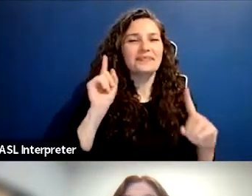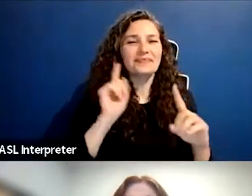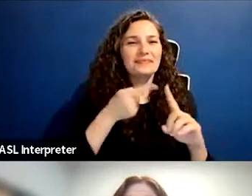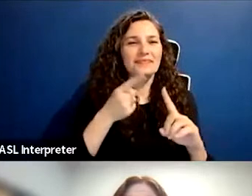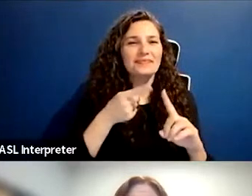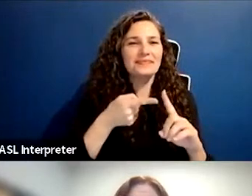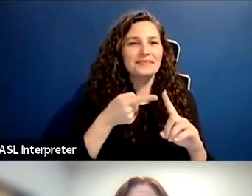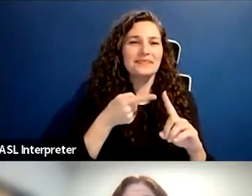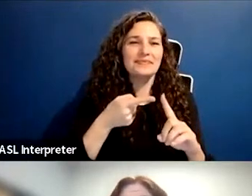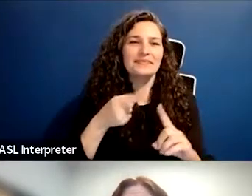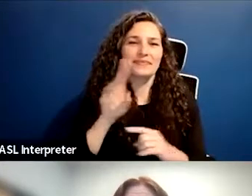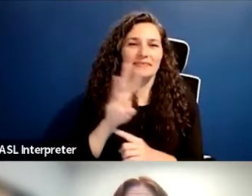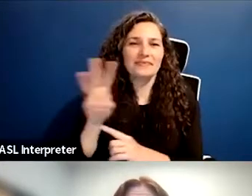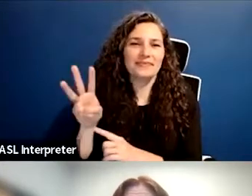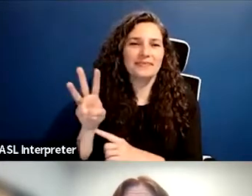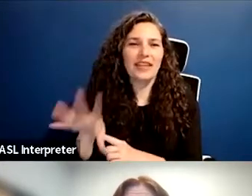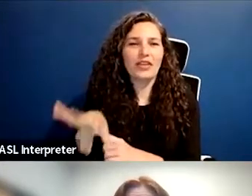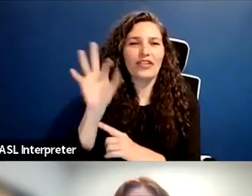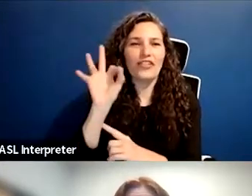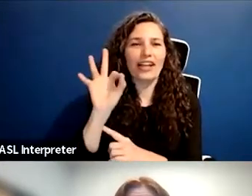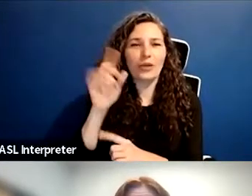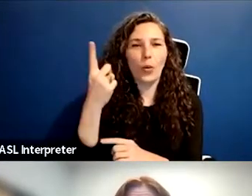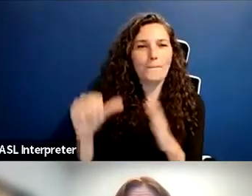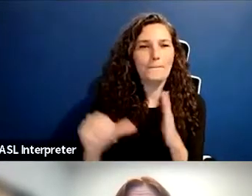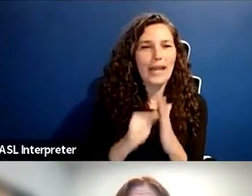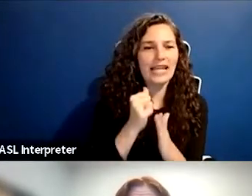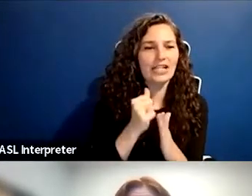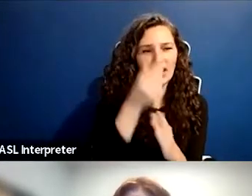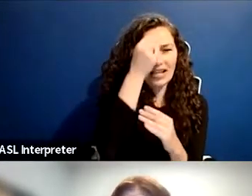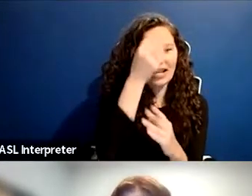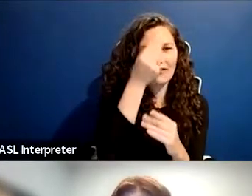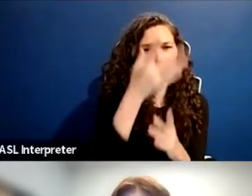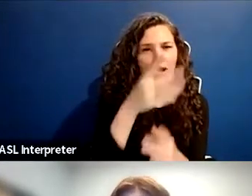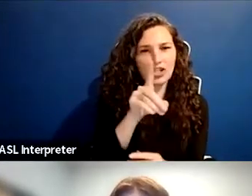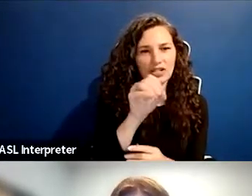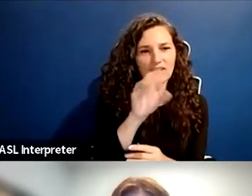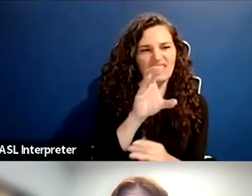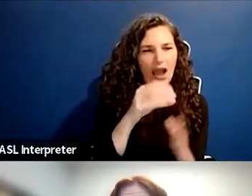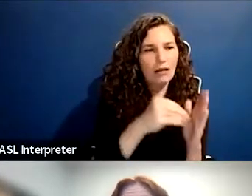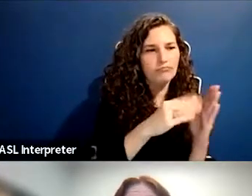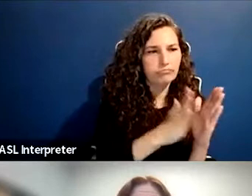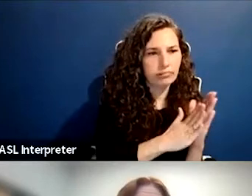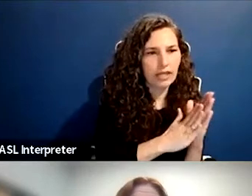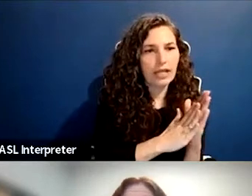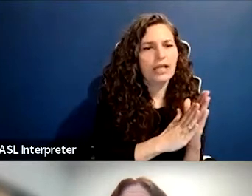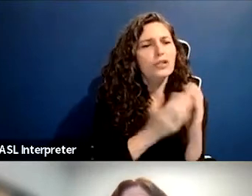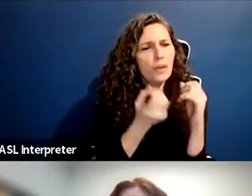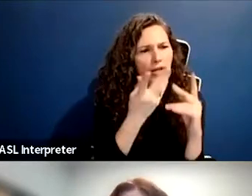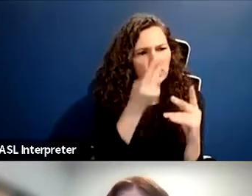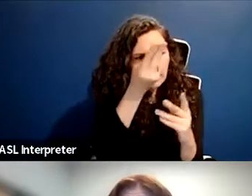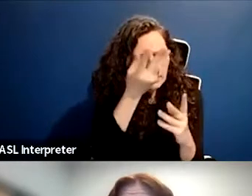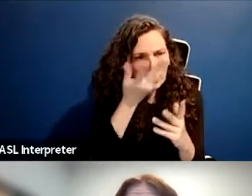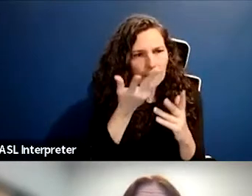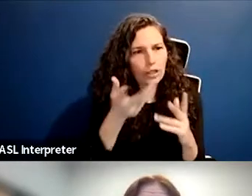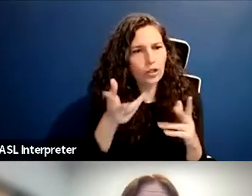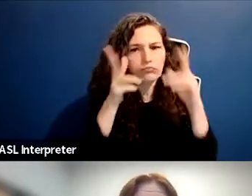you'll find these one-page informational docs, which include a lot of the information you've heard here today. They're downloadable if you wanna share them